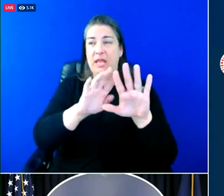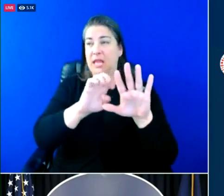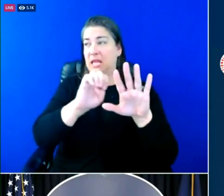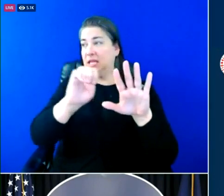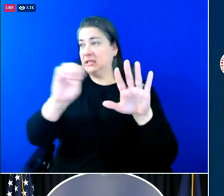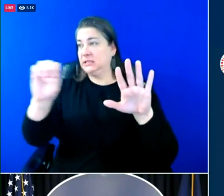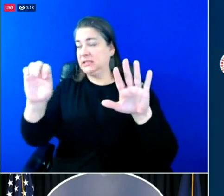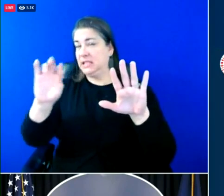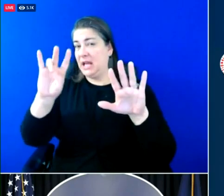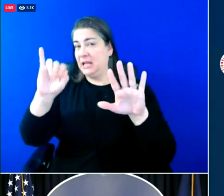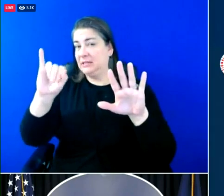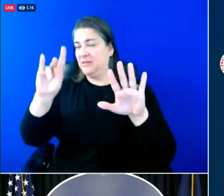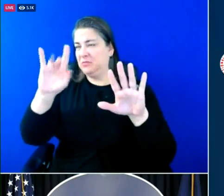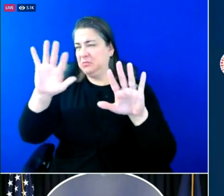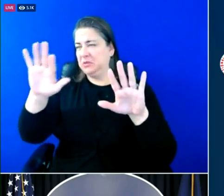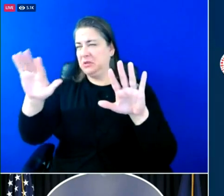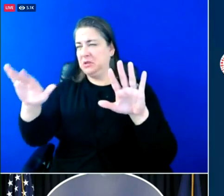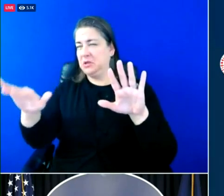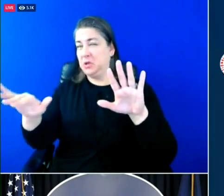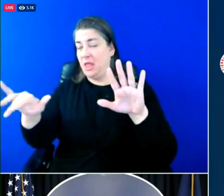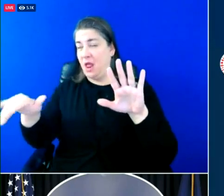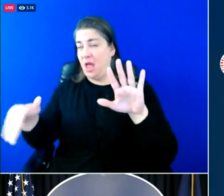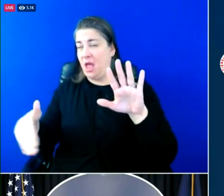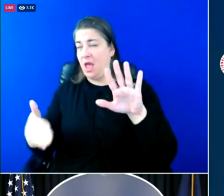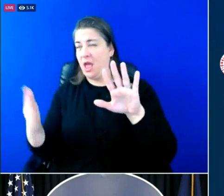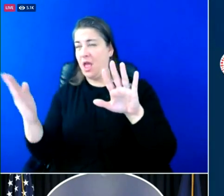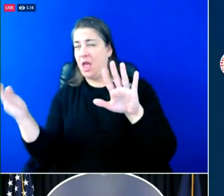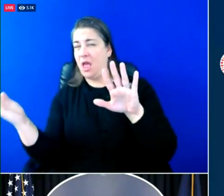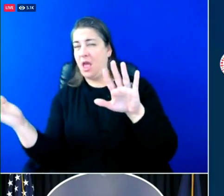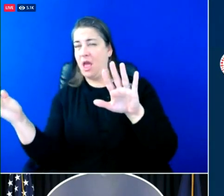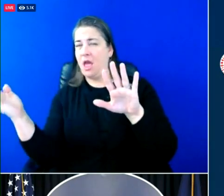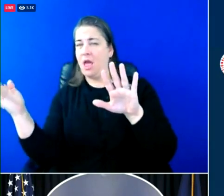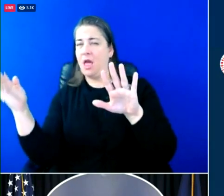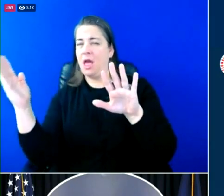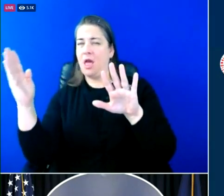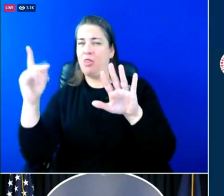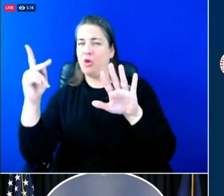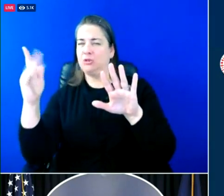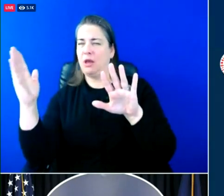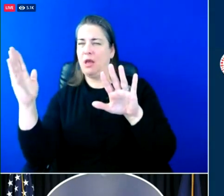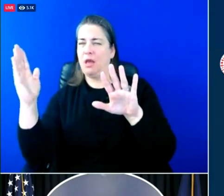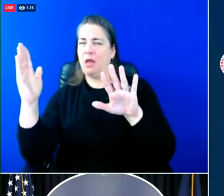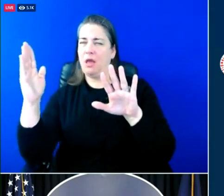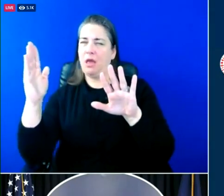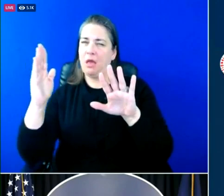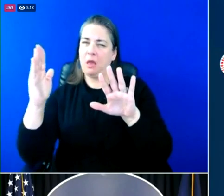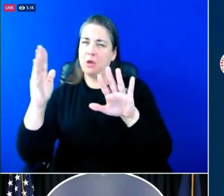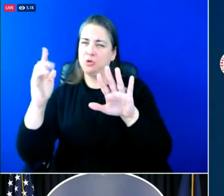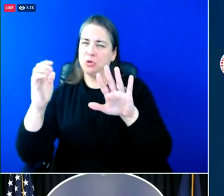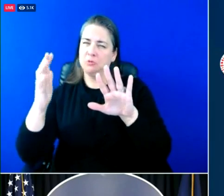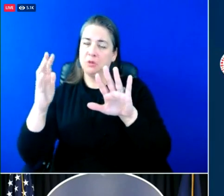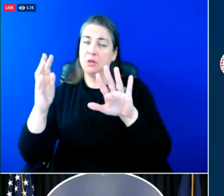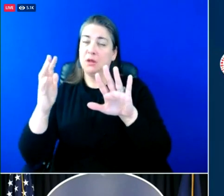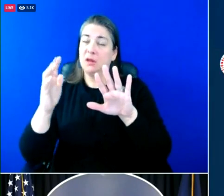greatest hazards will be very dangerous driving and scattered power outages.